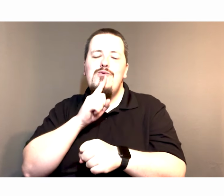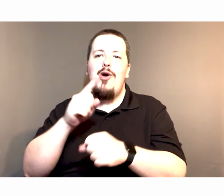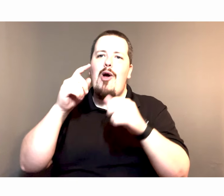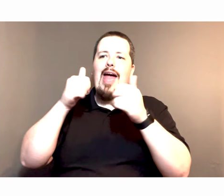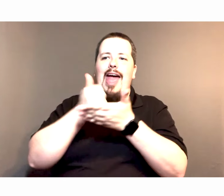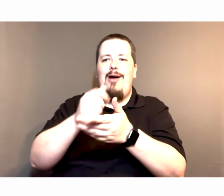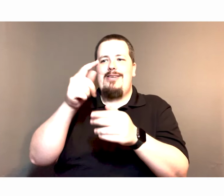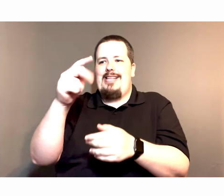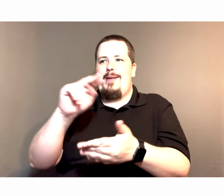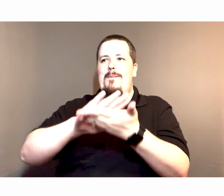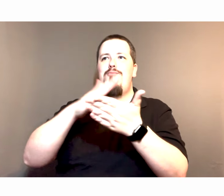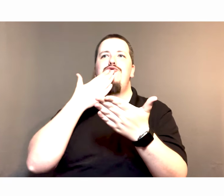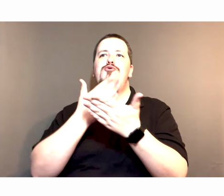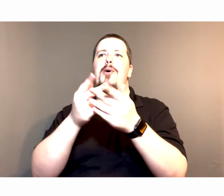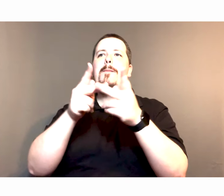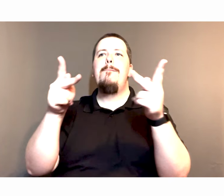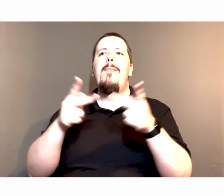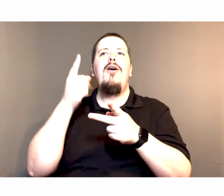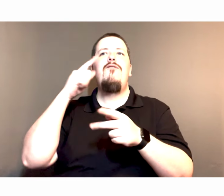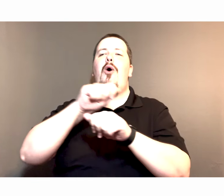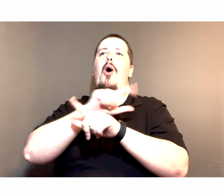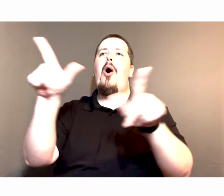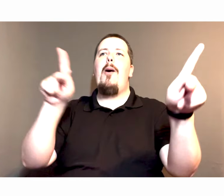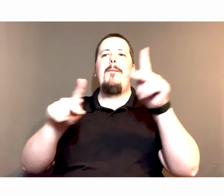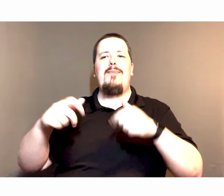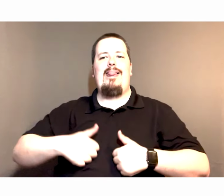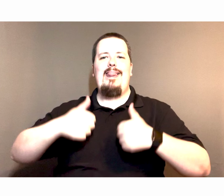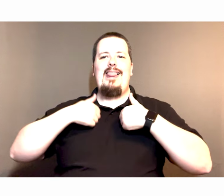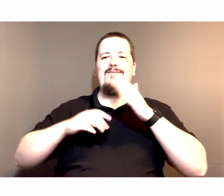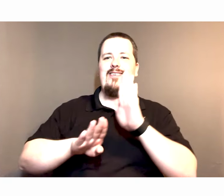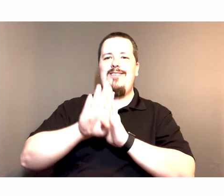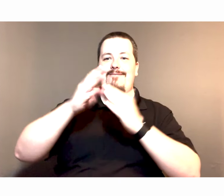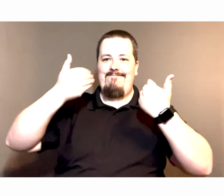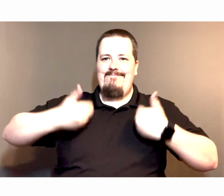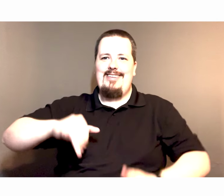Tennessee a great place for all people to live and thrive. This has been Jeff, catch ya next time!